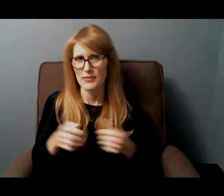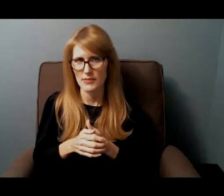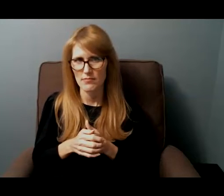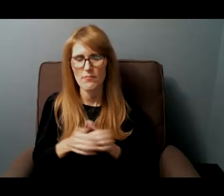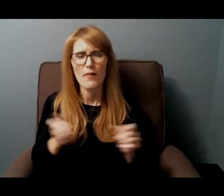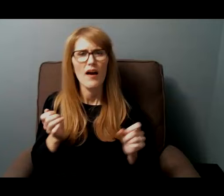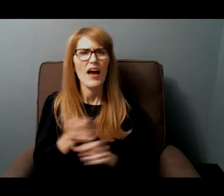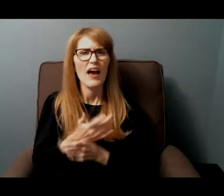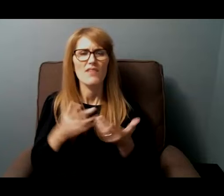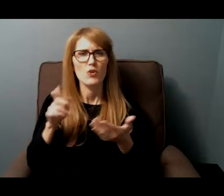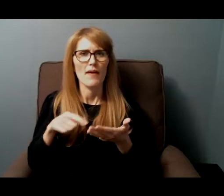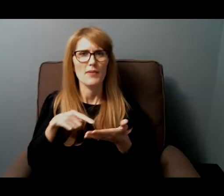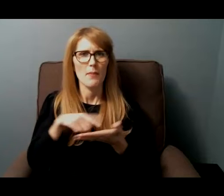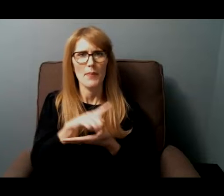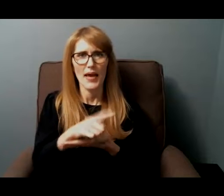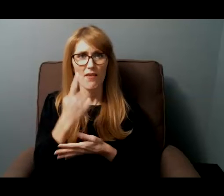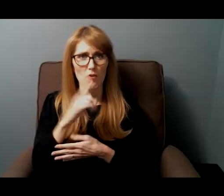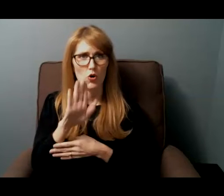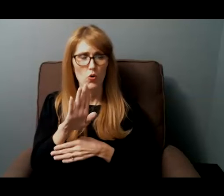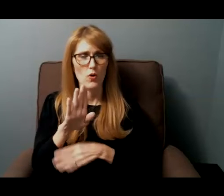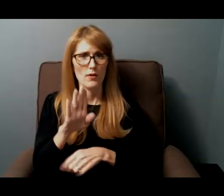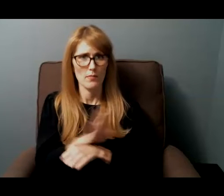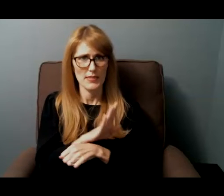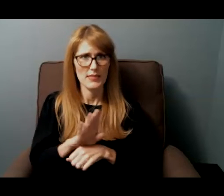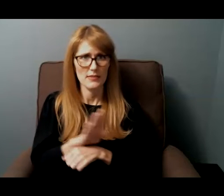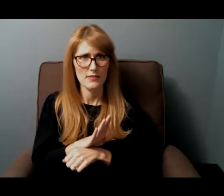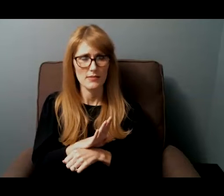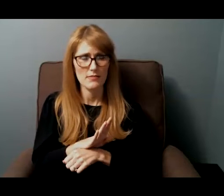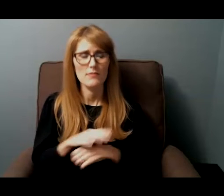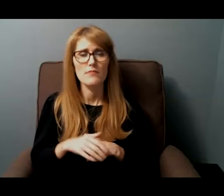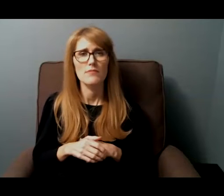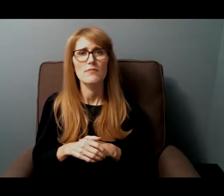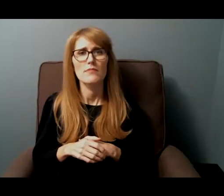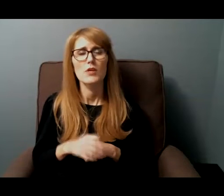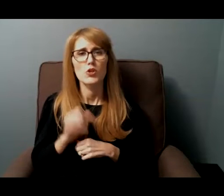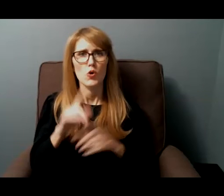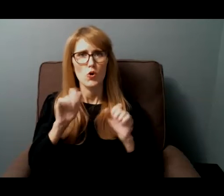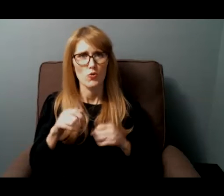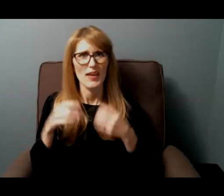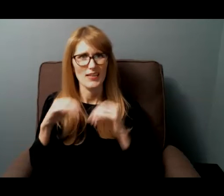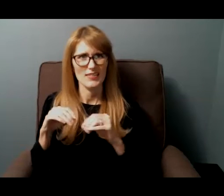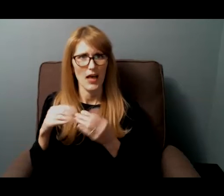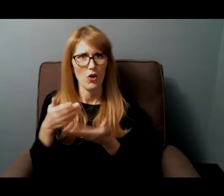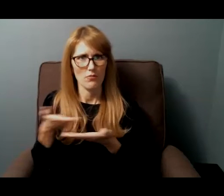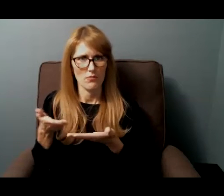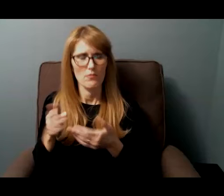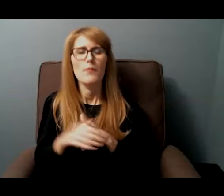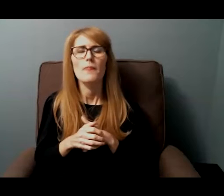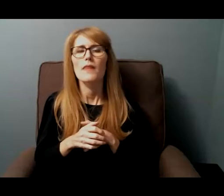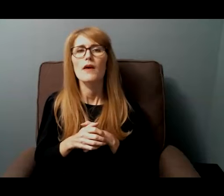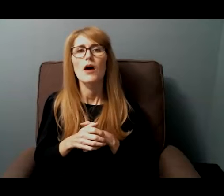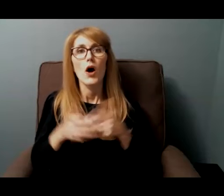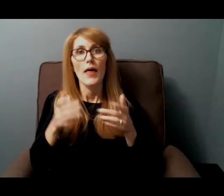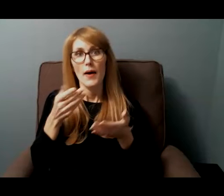pay out to make those sales happen. What's left is called "net profit."